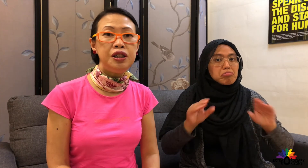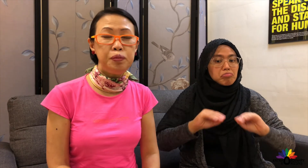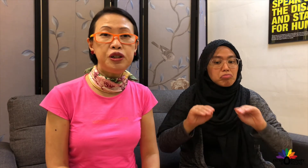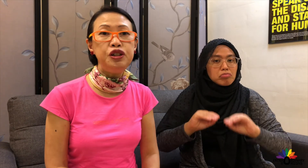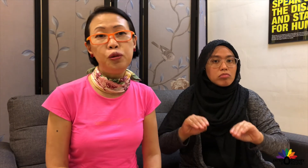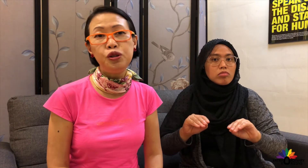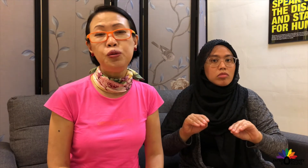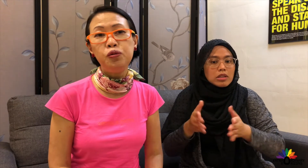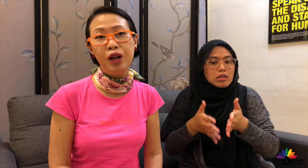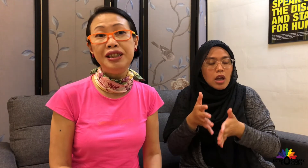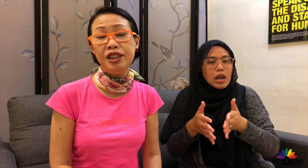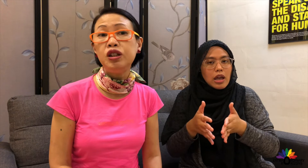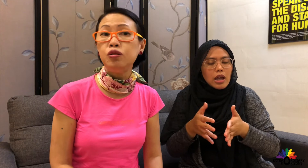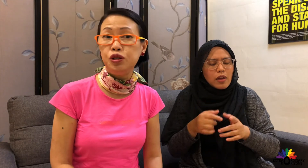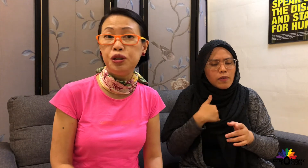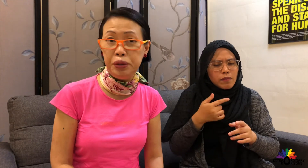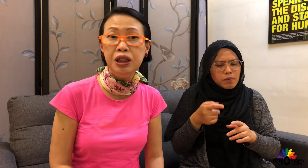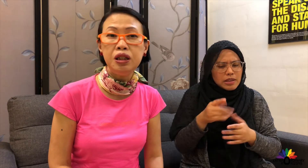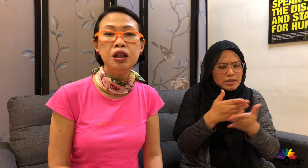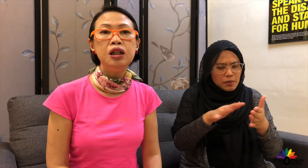especially those who find it difficult to speak.